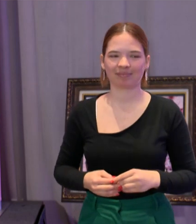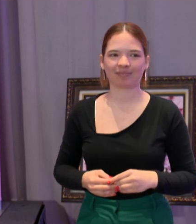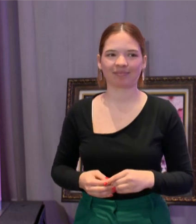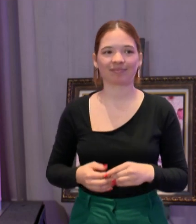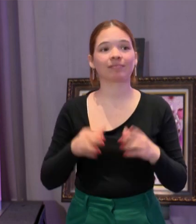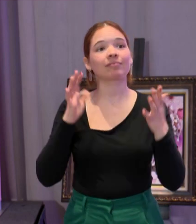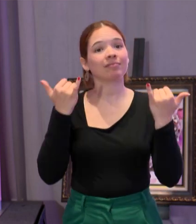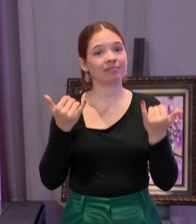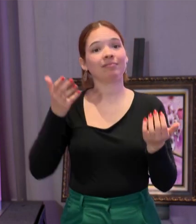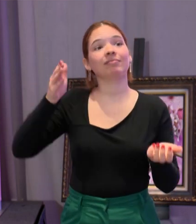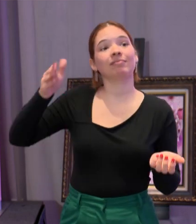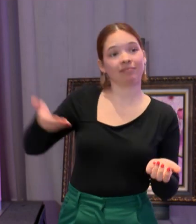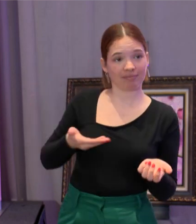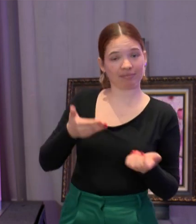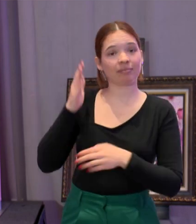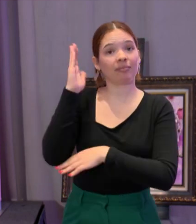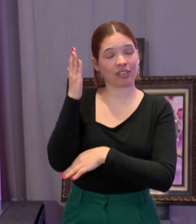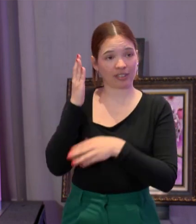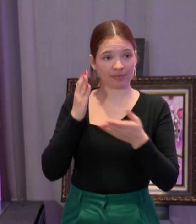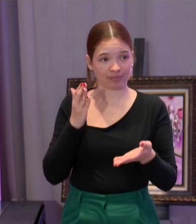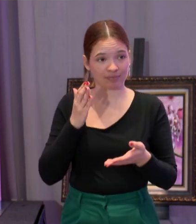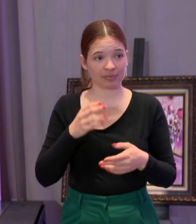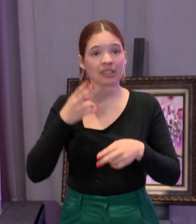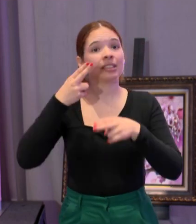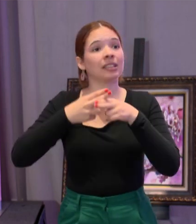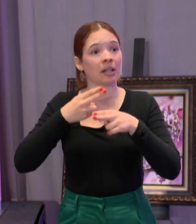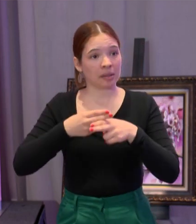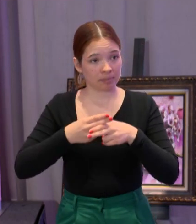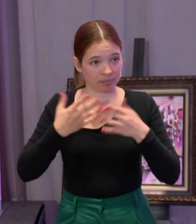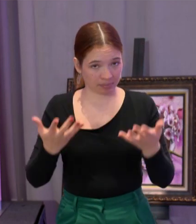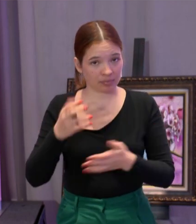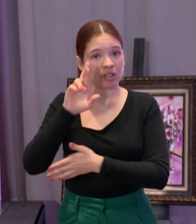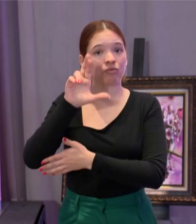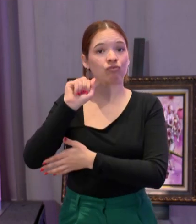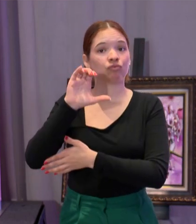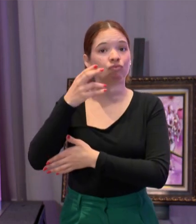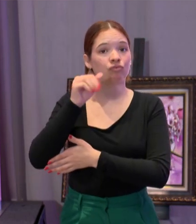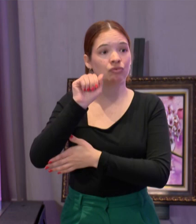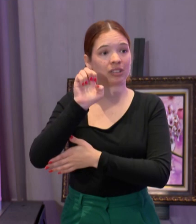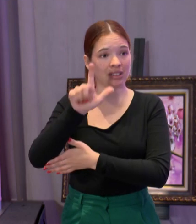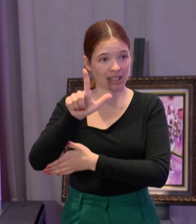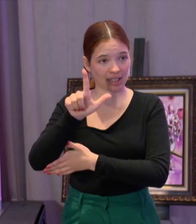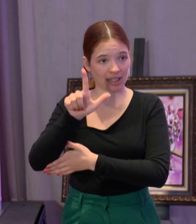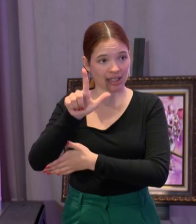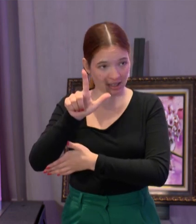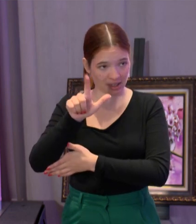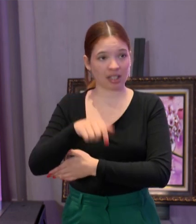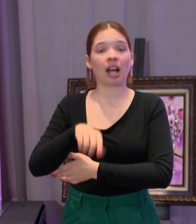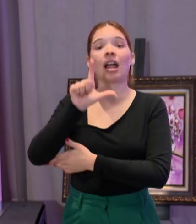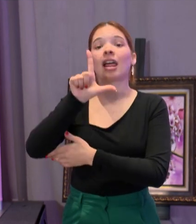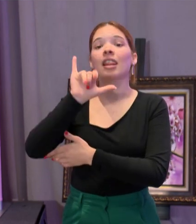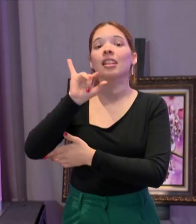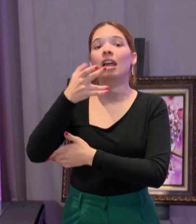LET'S WELCOME OUR NEXT SPEAKER TO THE STAGE, RACHAEL LIGHTY, WHO IS THE HEAD OF HQ-2 AND